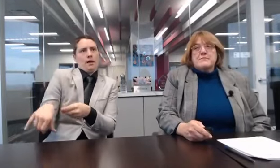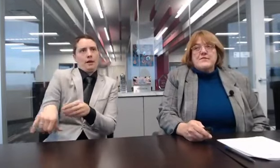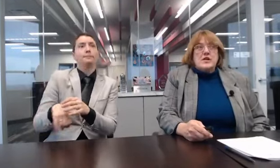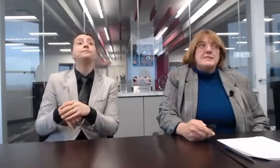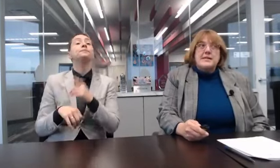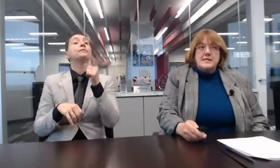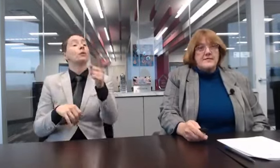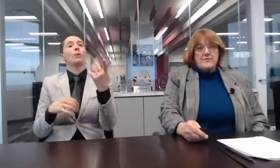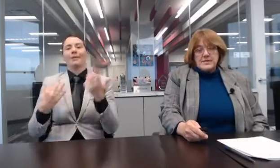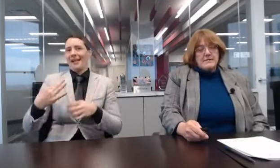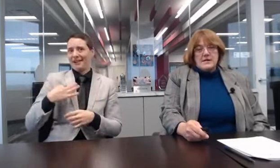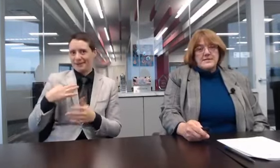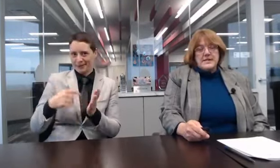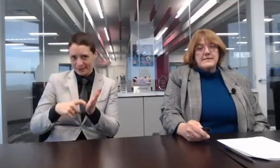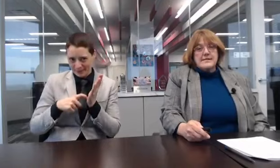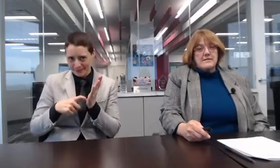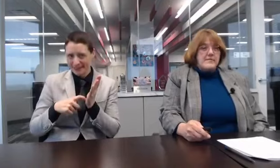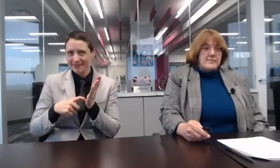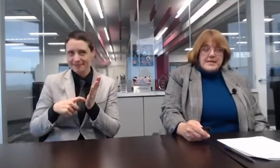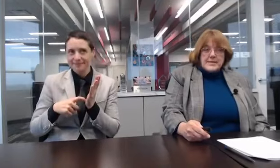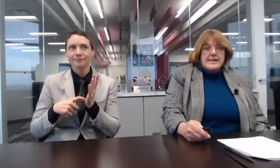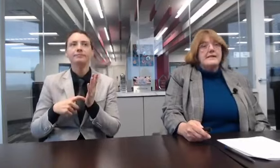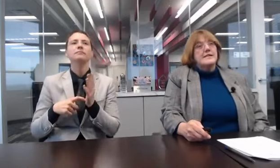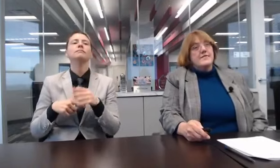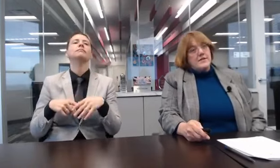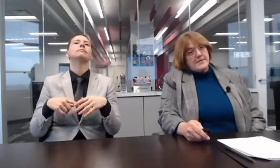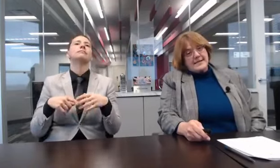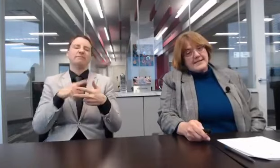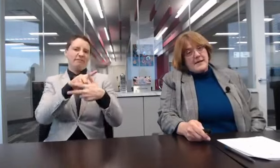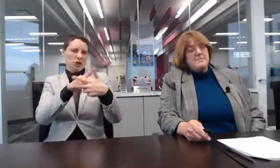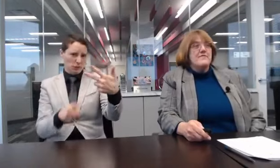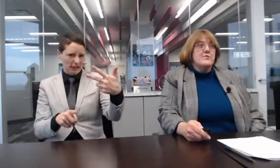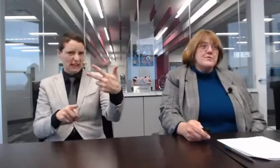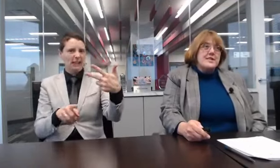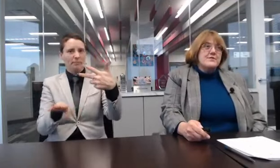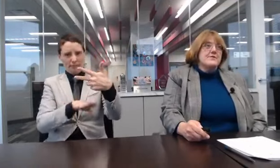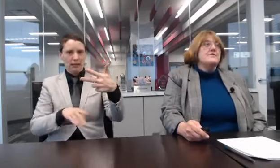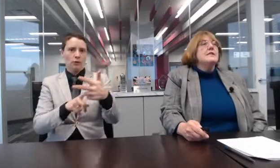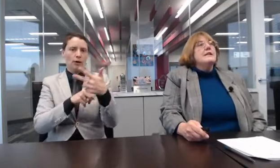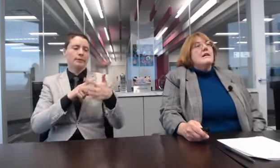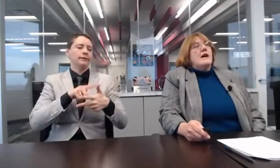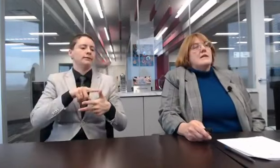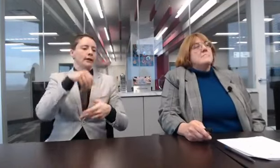we talked about the different things that you have to be in the county, you have to have them before 22.